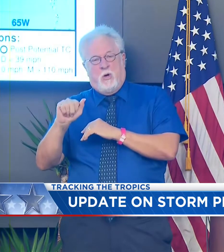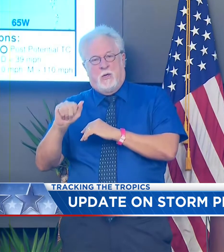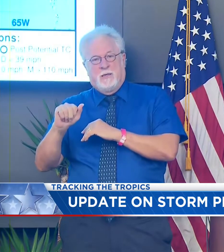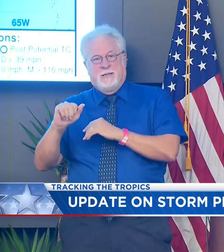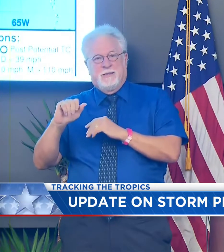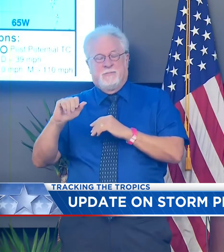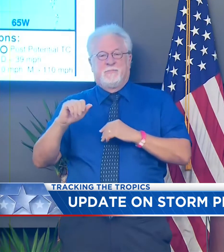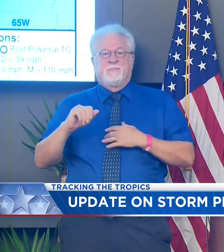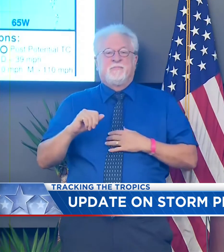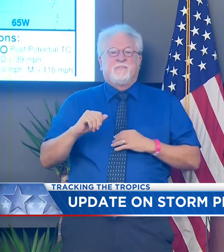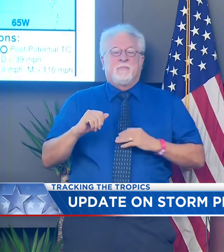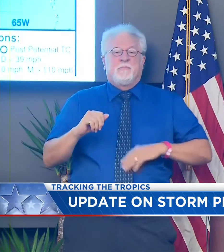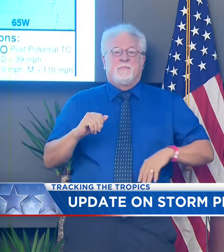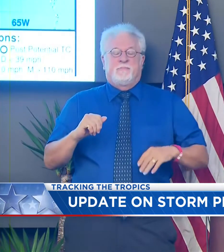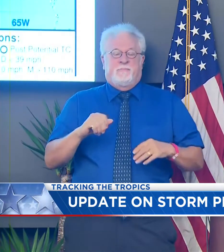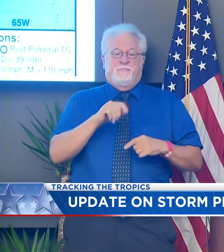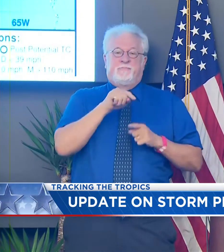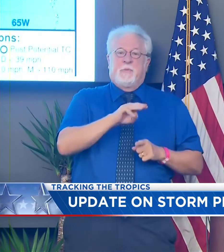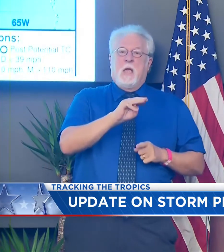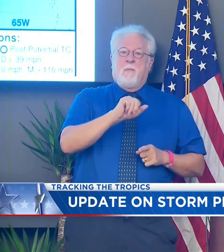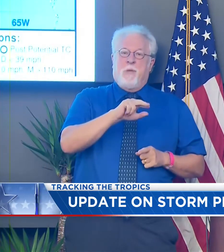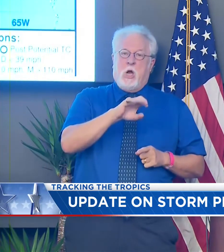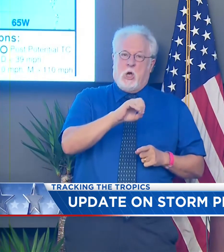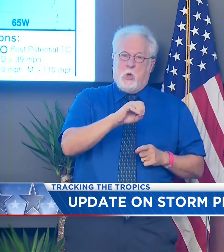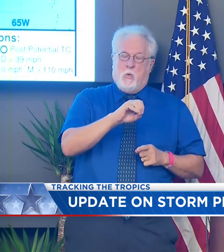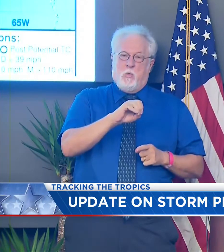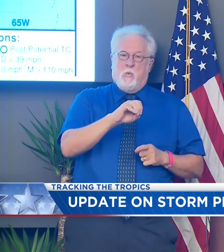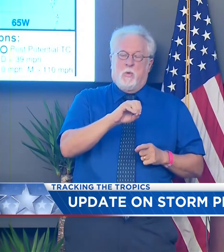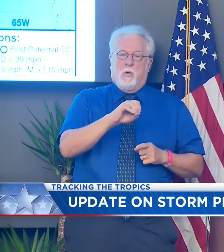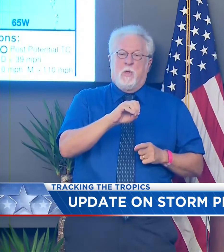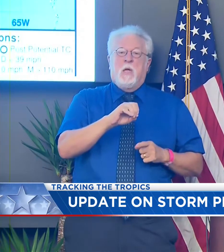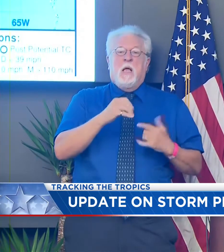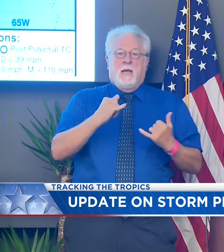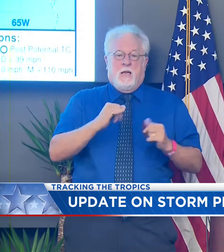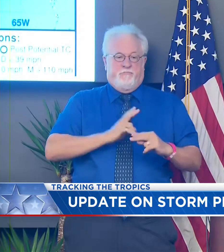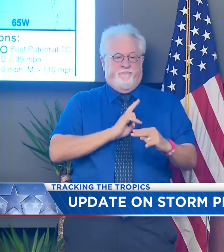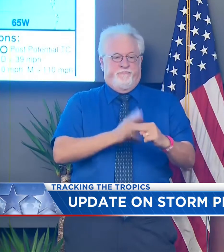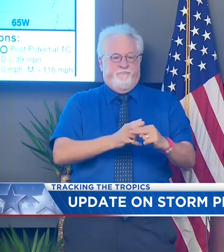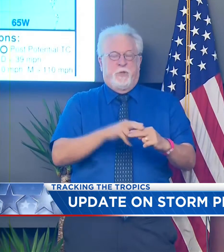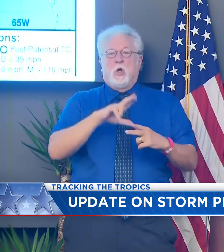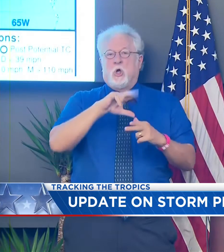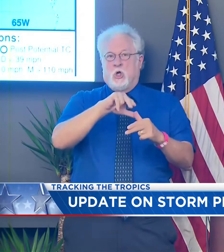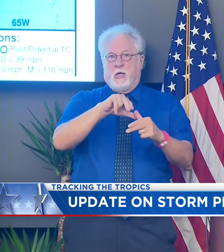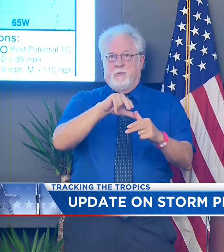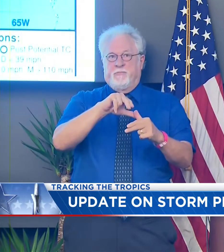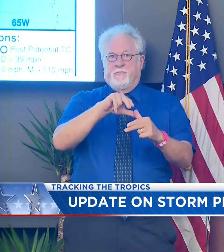AS WE SEE BOTH HURRICANE MARCO AND RIGHT NOW WHAT IS FORECASTED TO BE HURRICANE LAURA LATER THIS